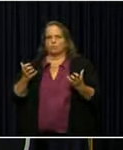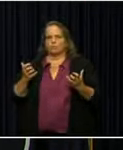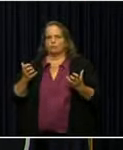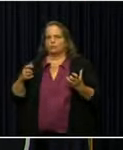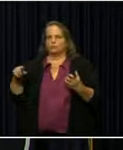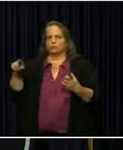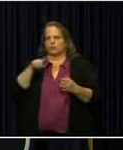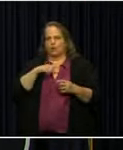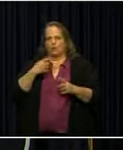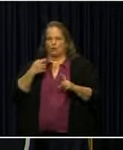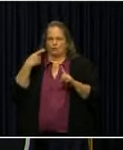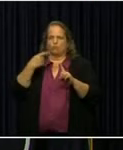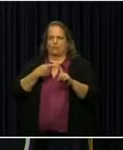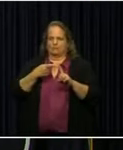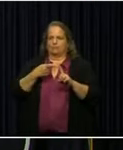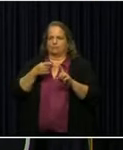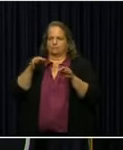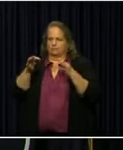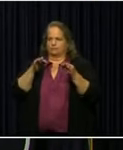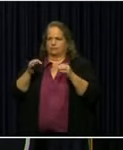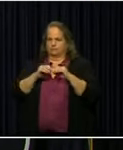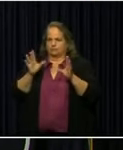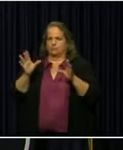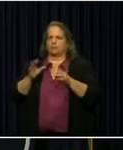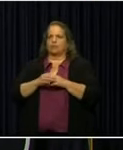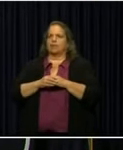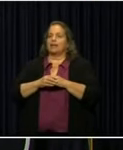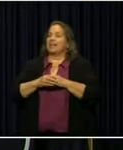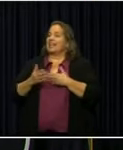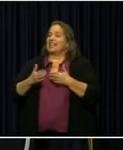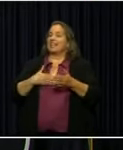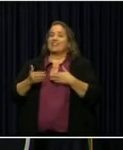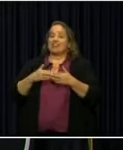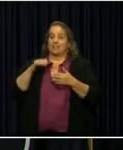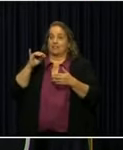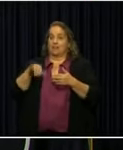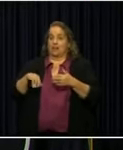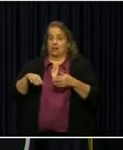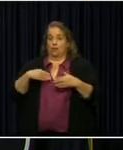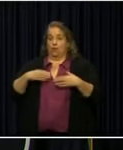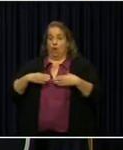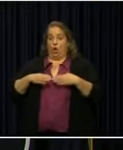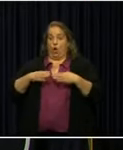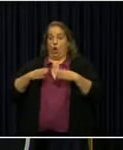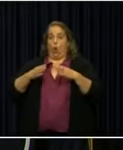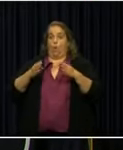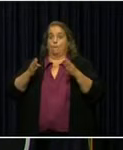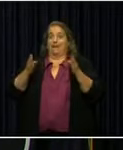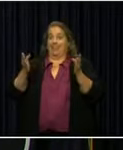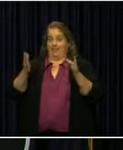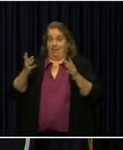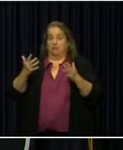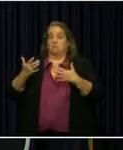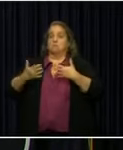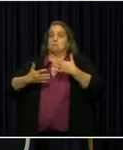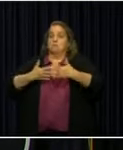OTHER STATES, DR. STACK AND I WANTED TO SHOW YOU WHAT WE CONSIDER SOME OF OUR MAJOR BENCHMARKS IN KENTUCKY.